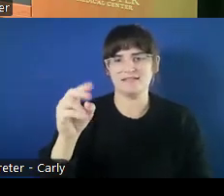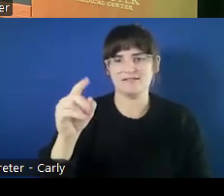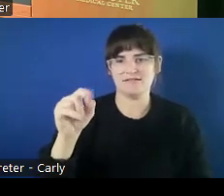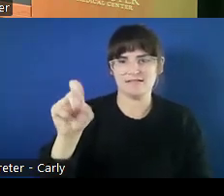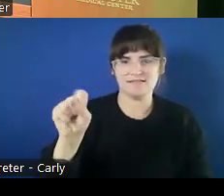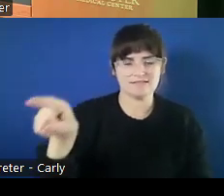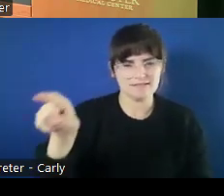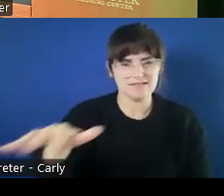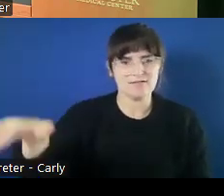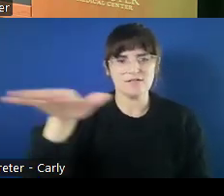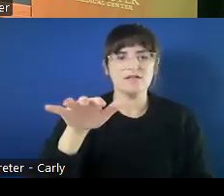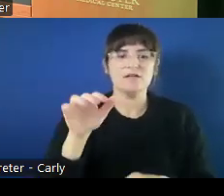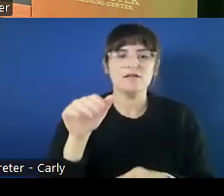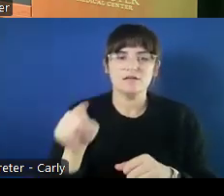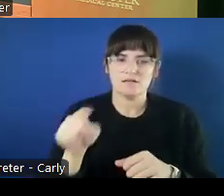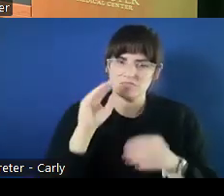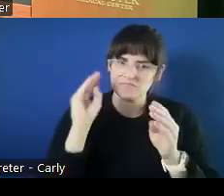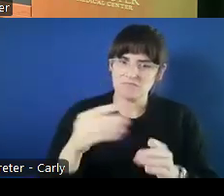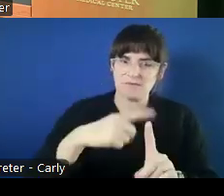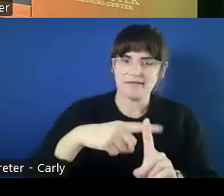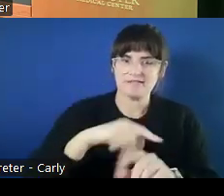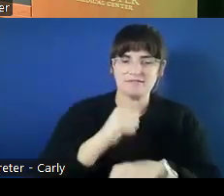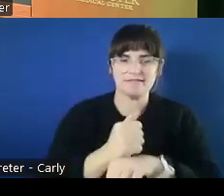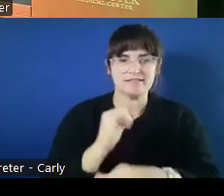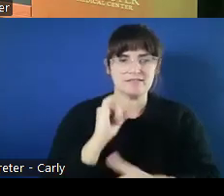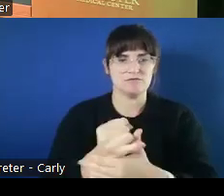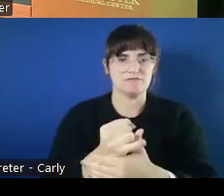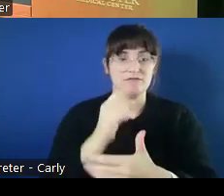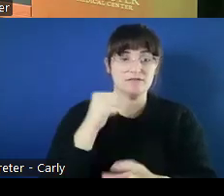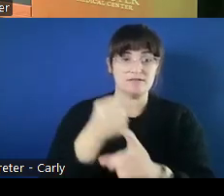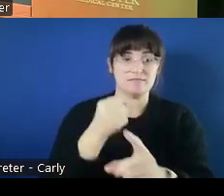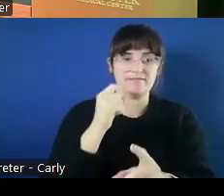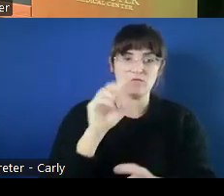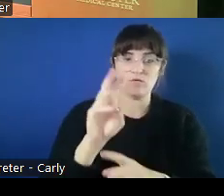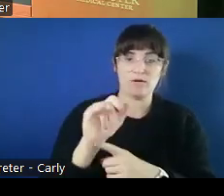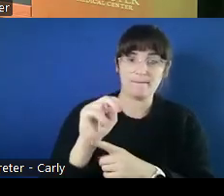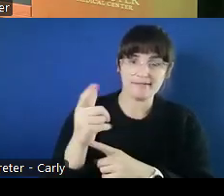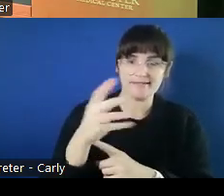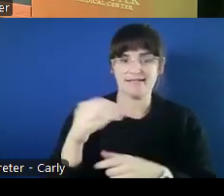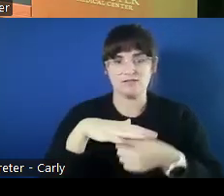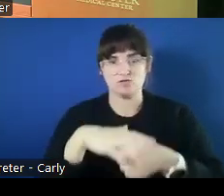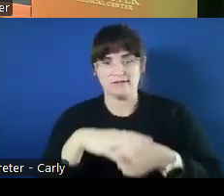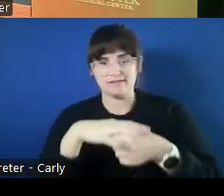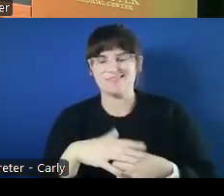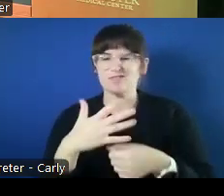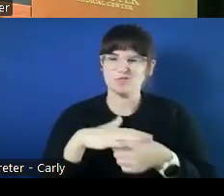their impact on well-being and distress distress really usually being either depression or anxiety